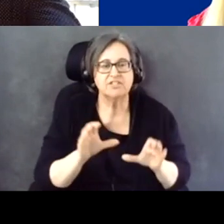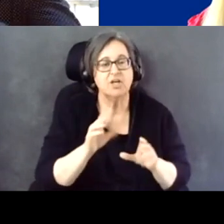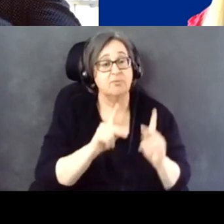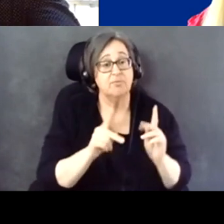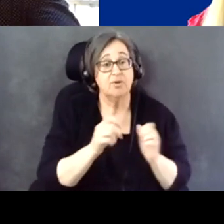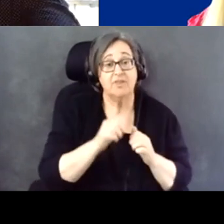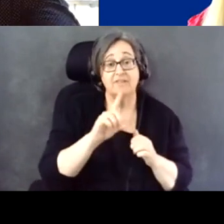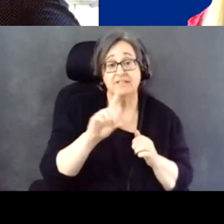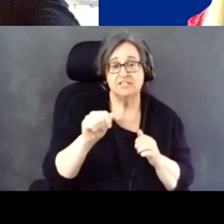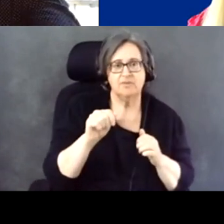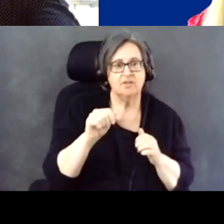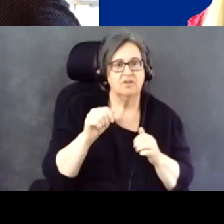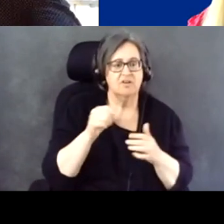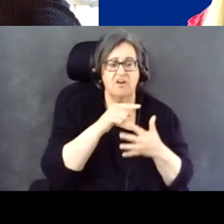by all of these pieces.